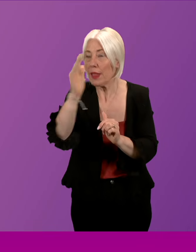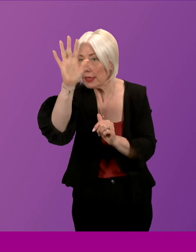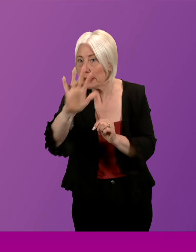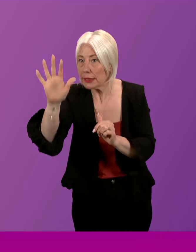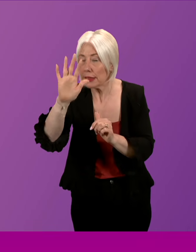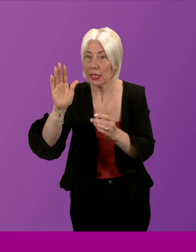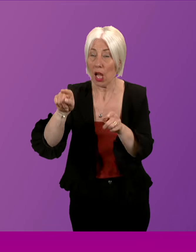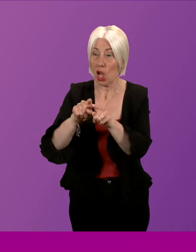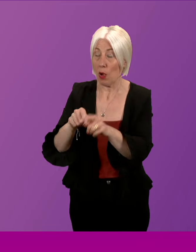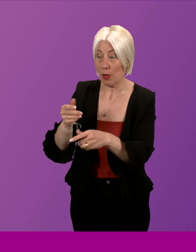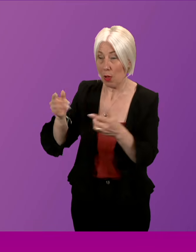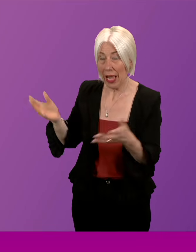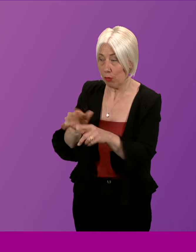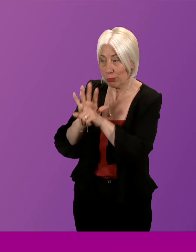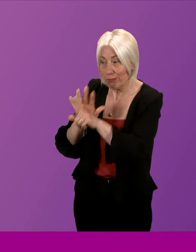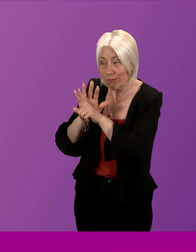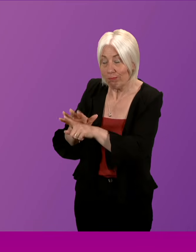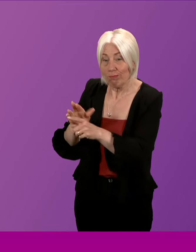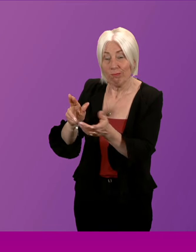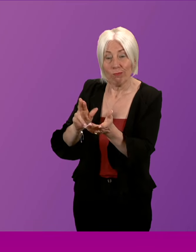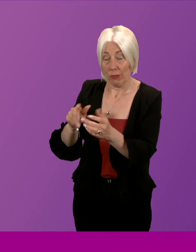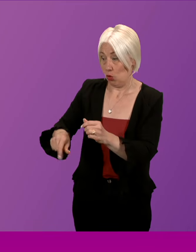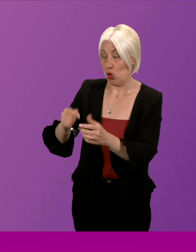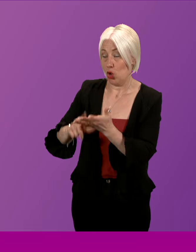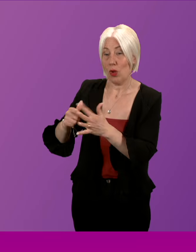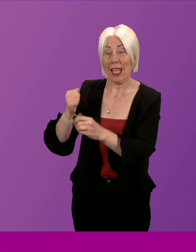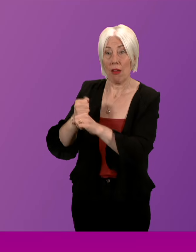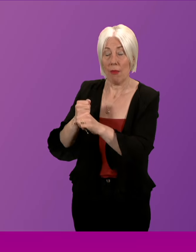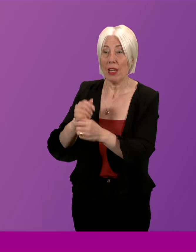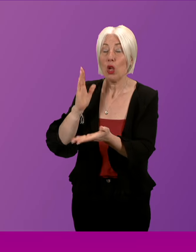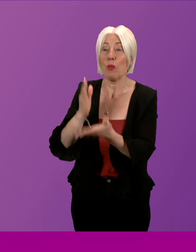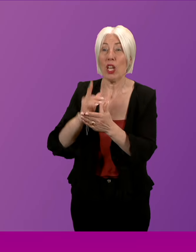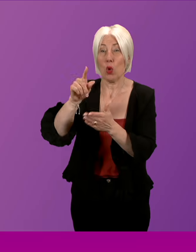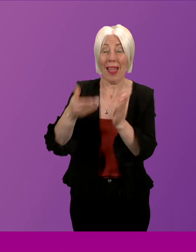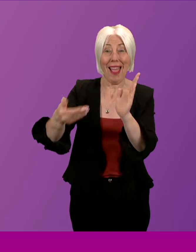to press the UK Government to remove the energy profits levy at the earliest possible opportunity.